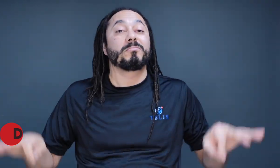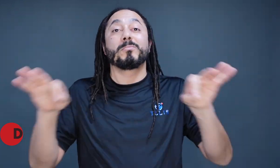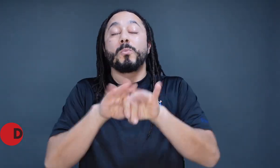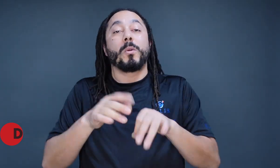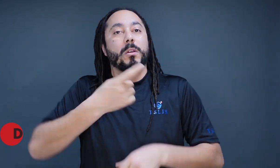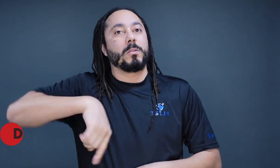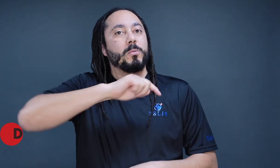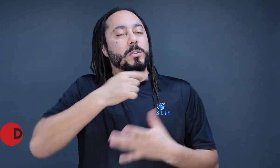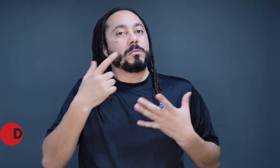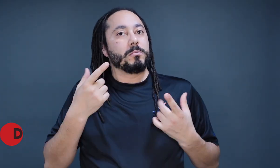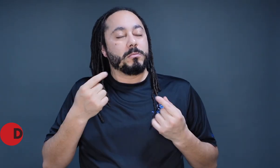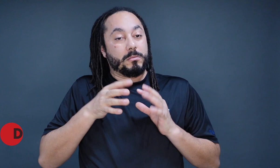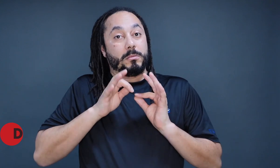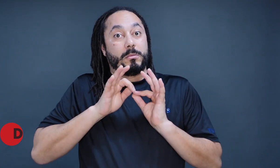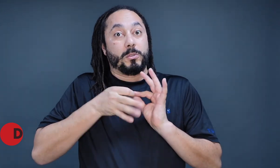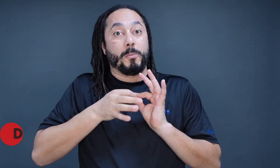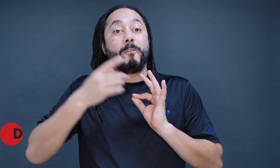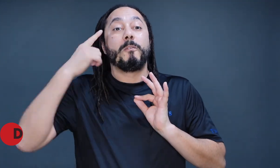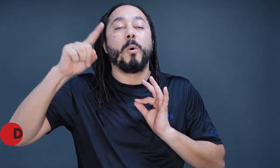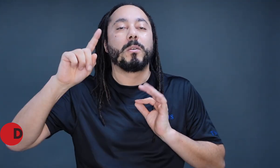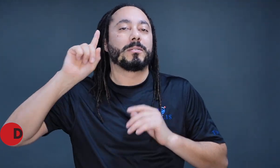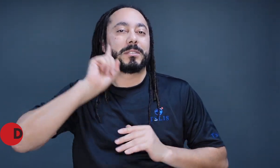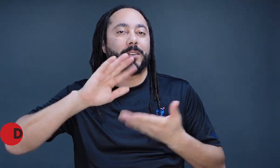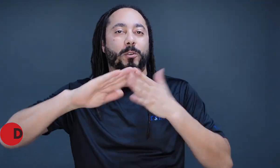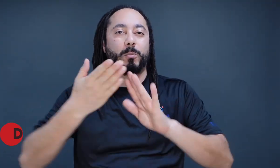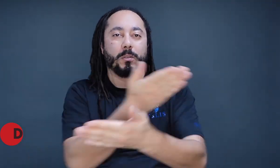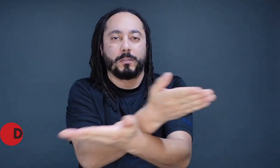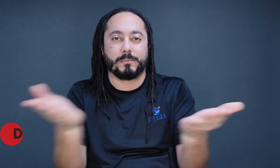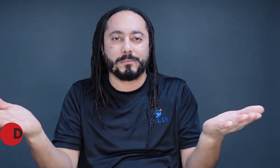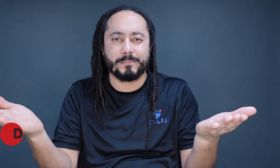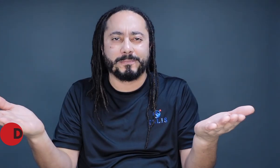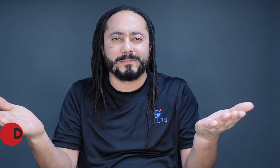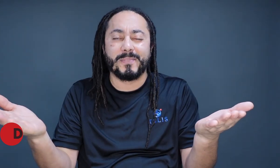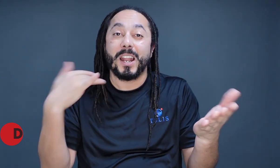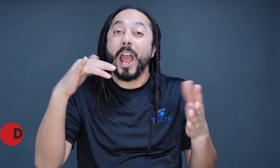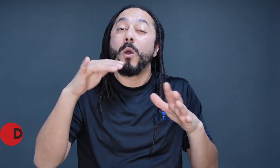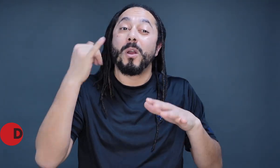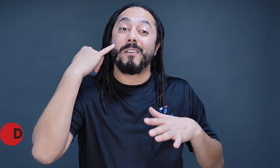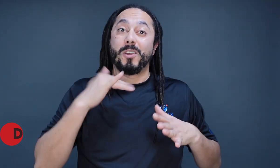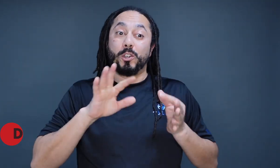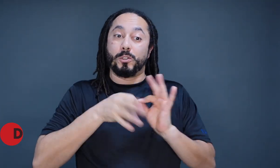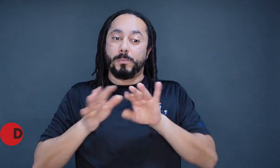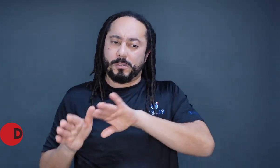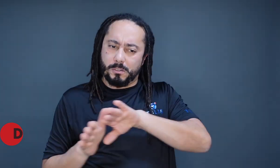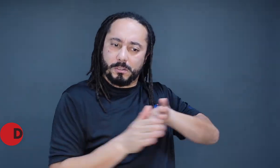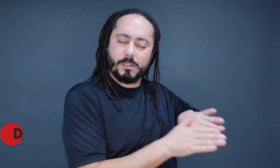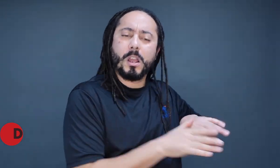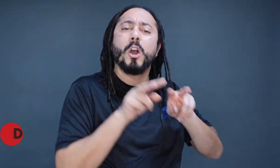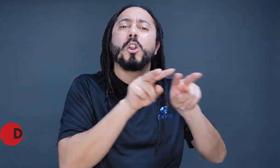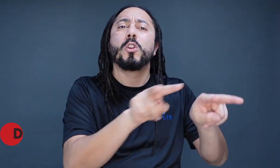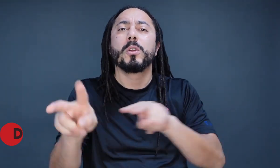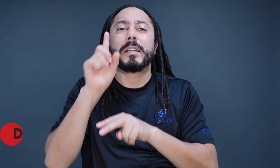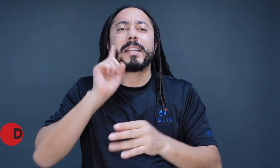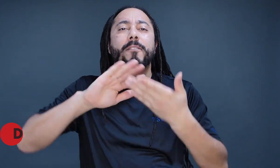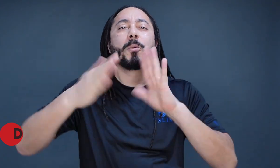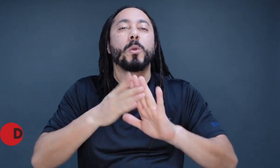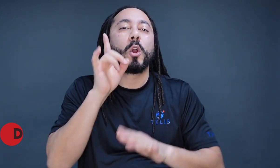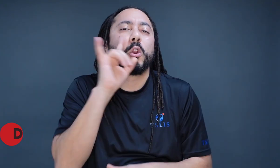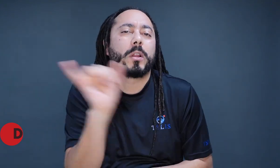It’s important that we are here to interpret for the Deaf community. Now if you look at just the Deaf community,